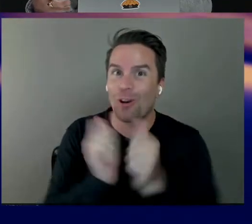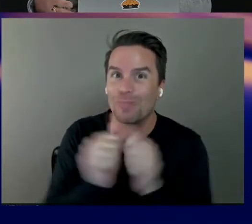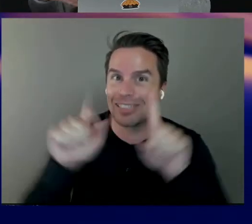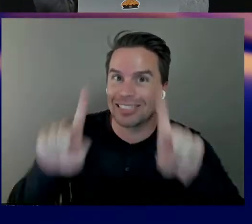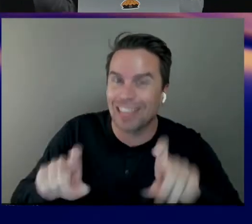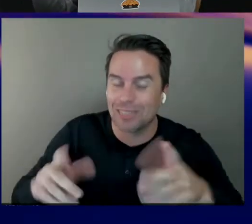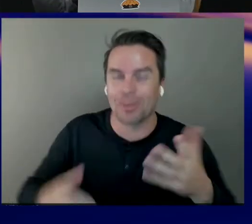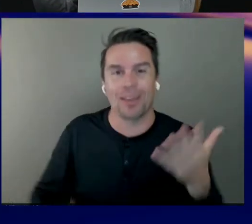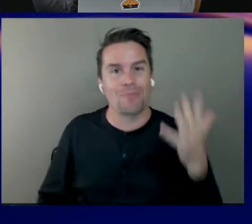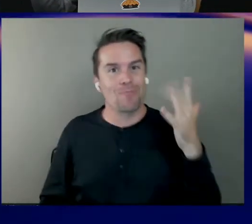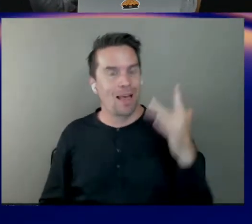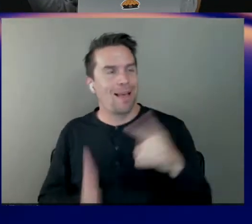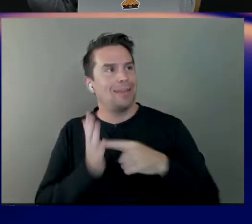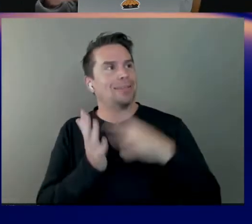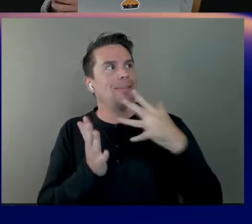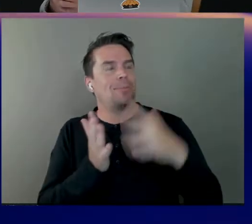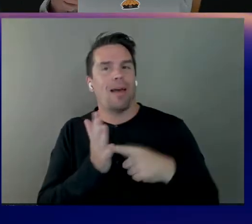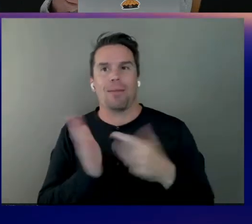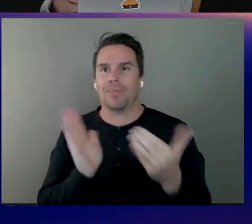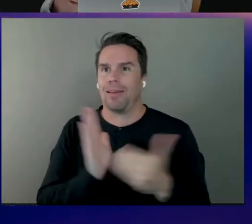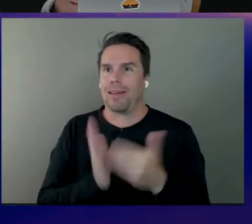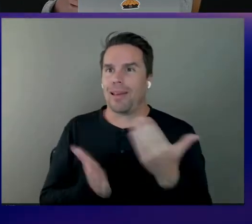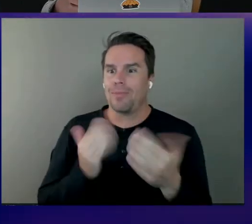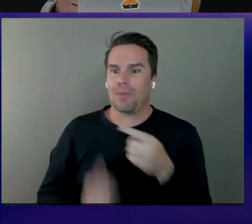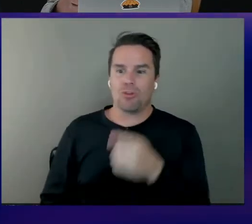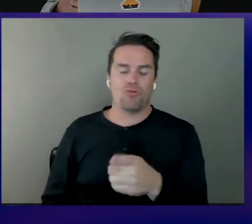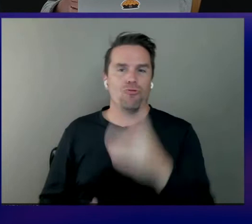maybe you are a seasoned IT professional,